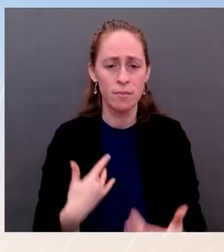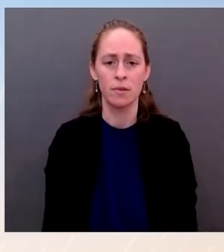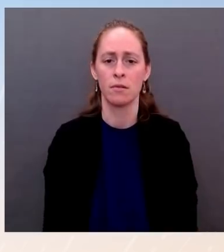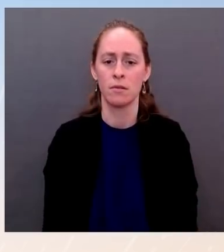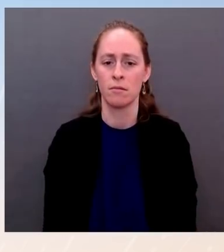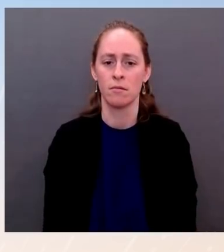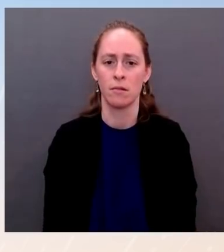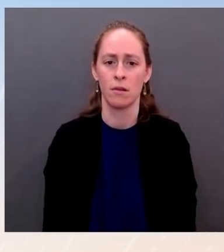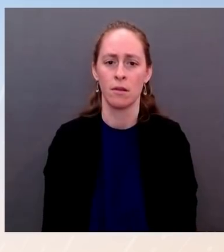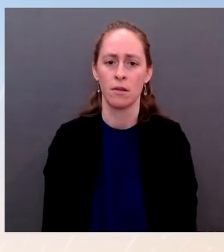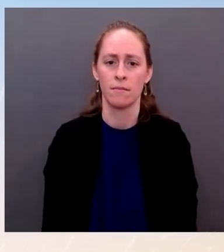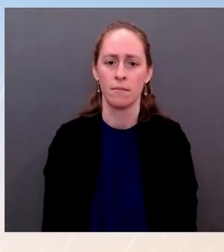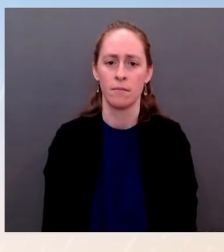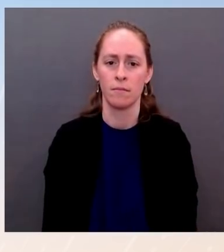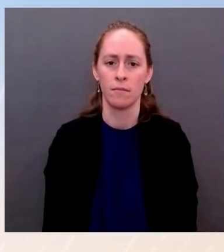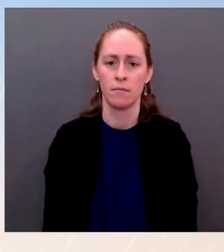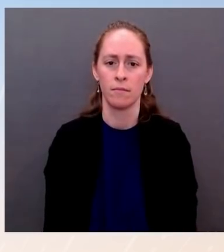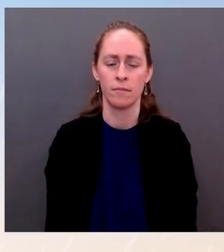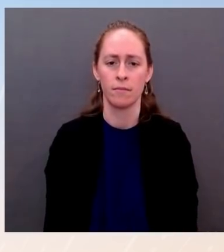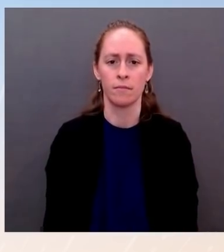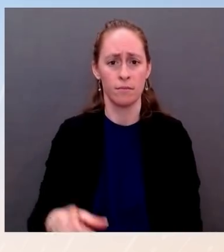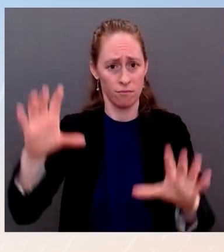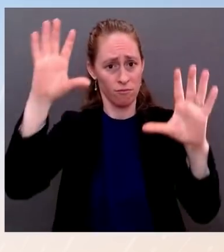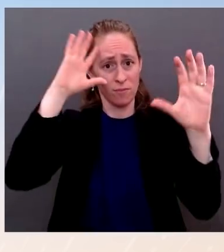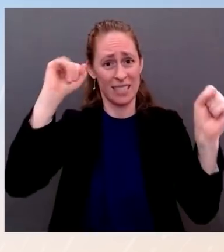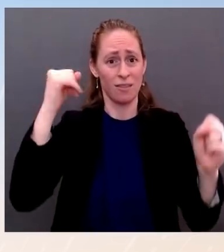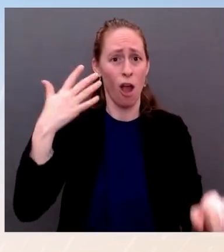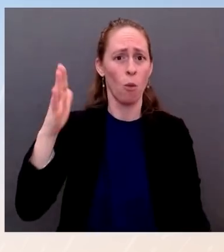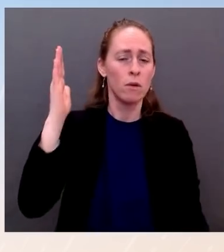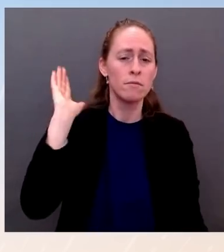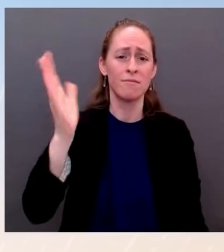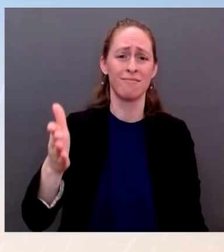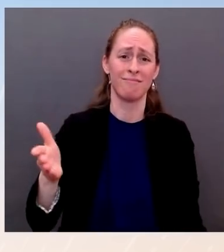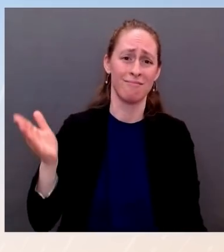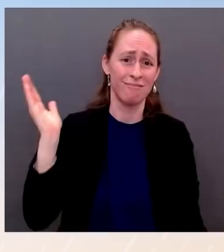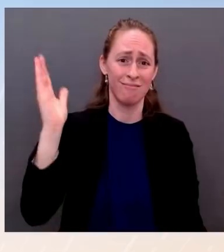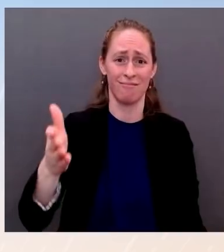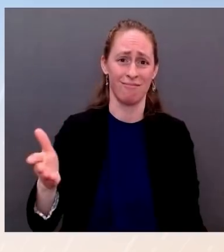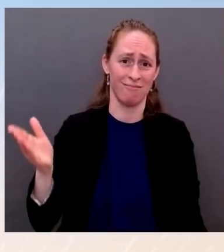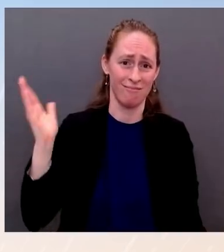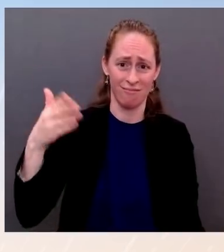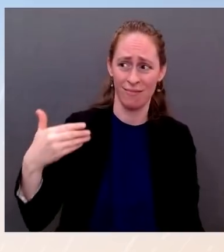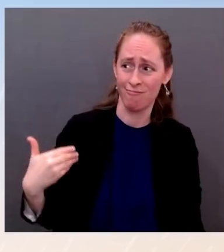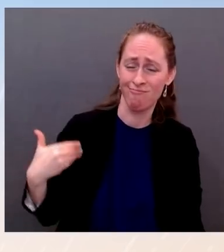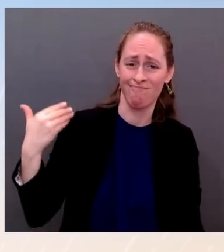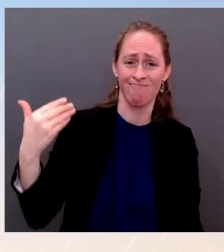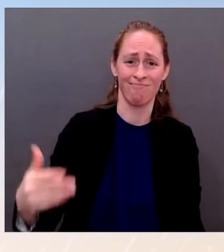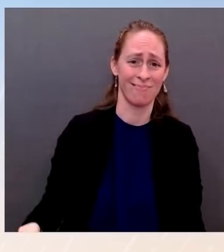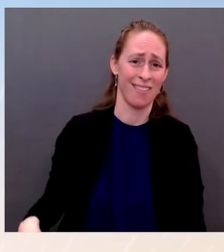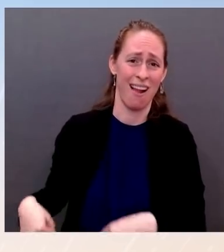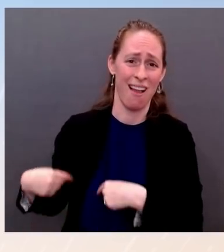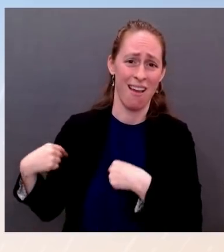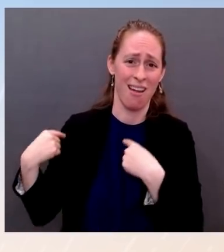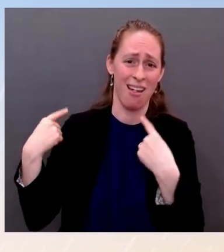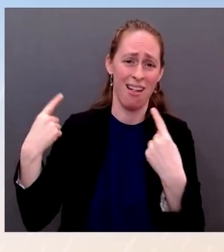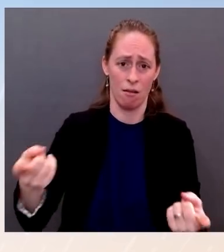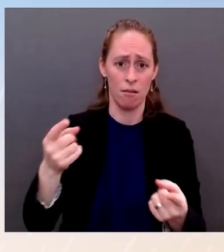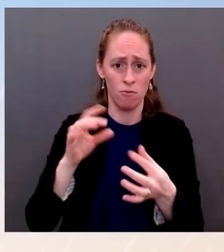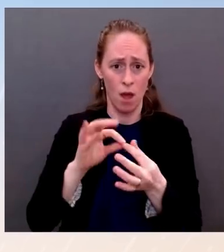and they will continue to. So it's not like President Biden has been silent on this question. He has been very vocal on it.